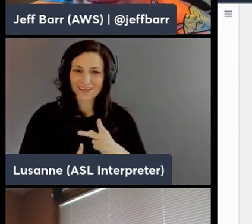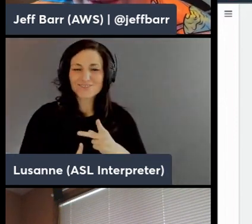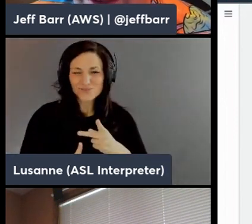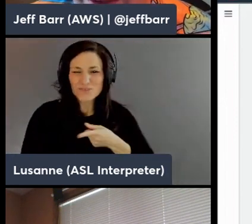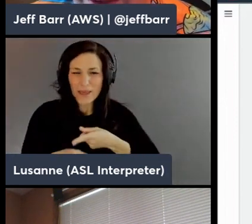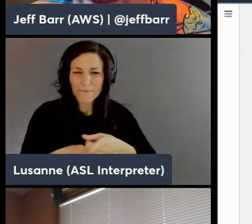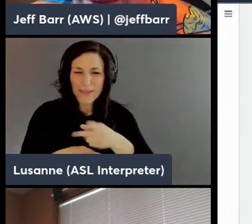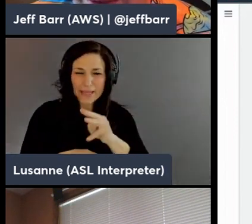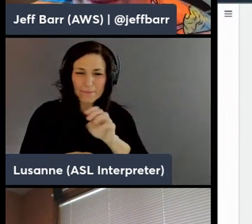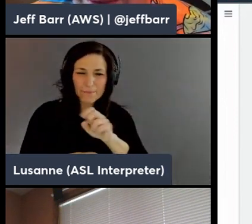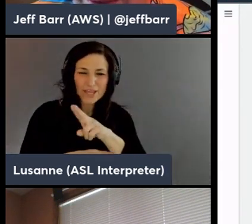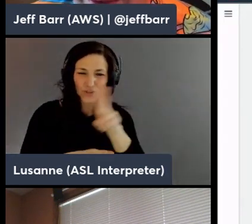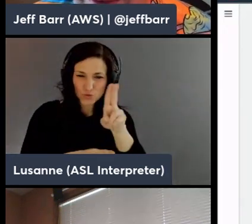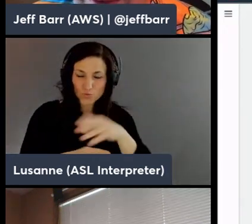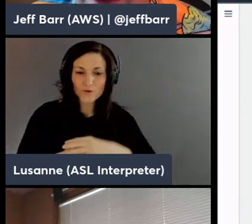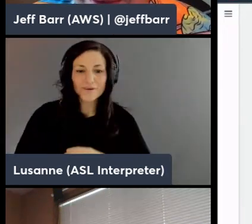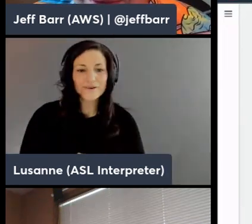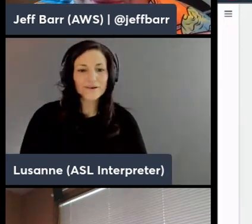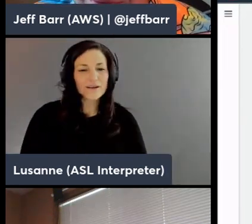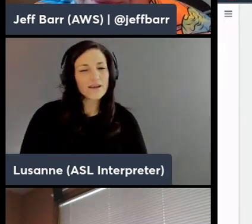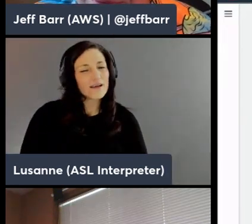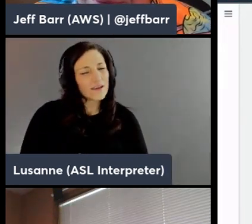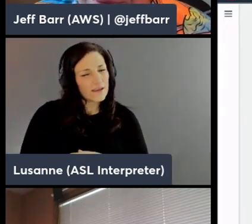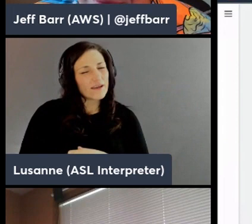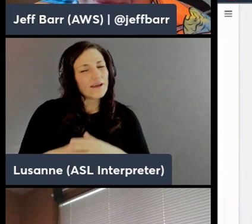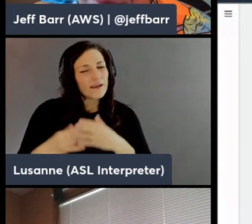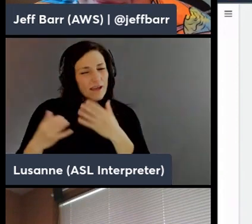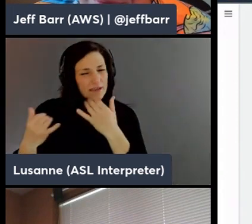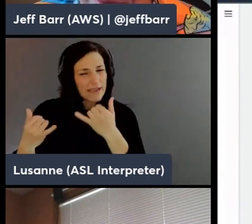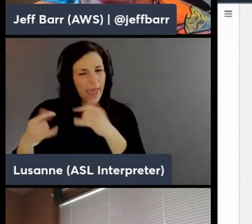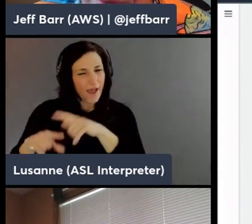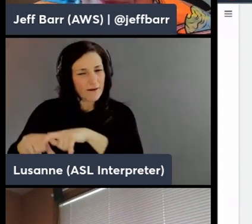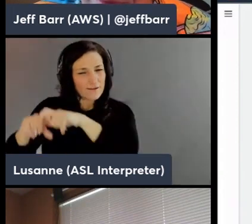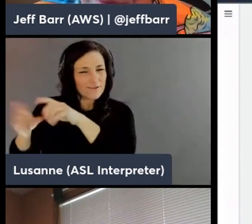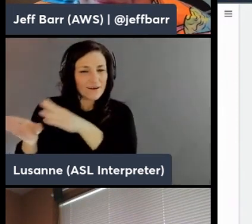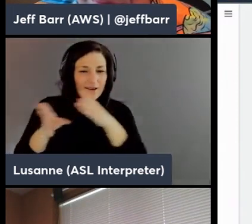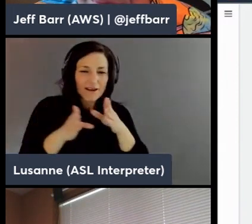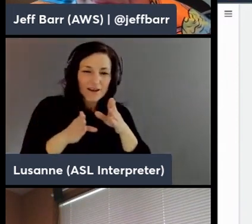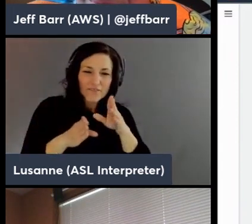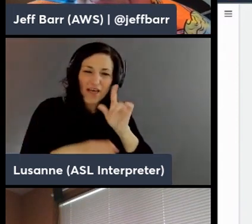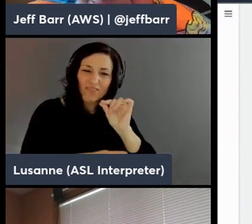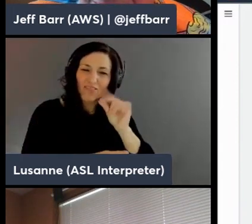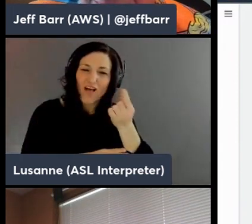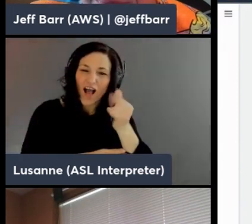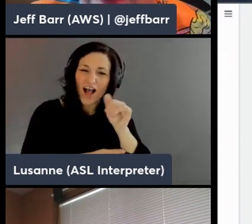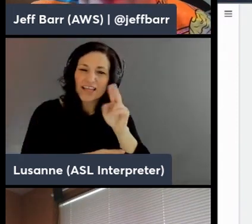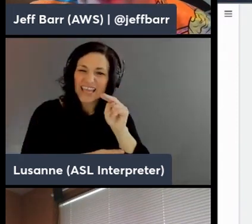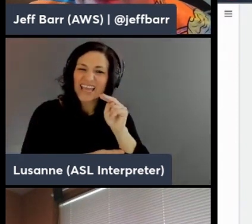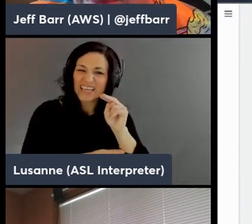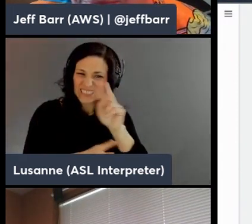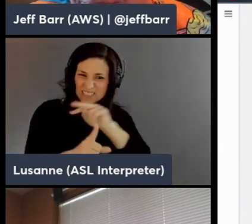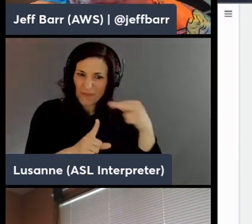In the meantime, you can kinda see here in this log inspector all of the messages that were received.